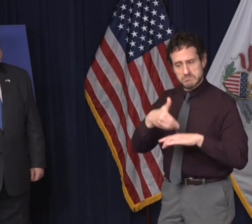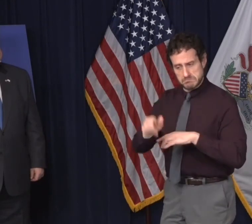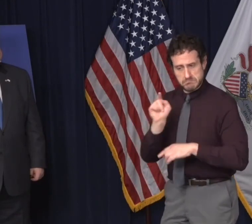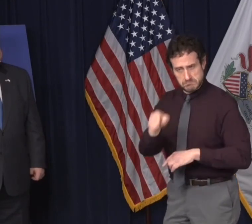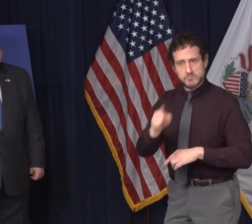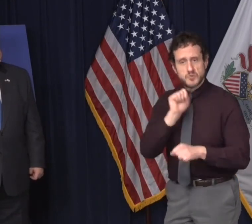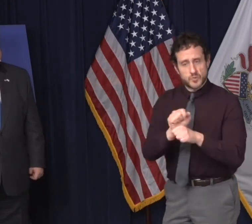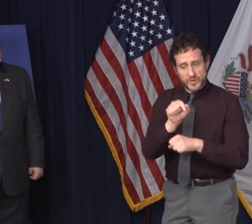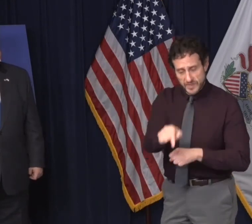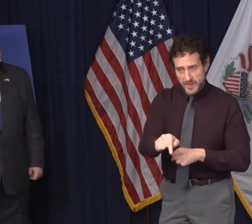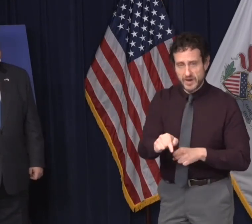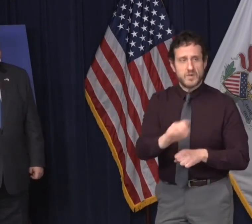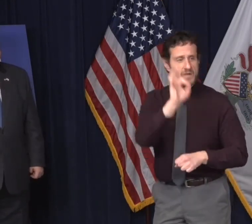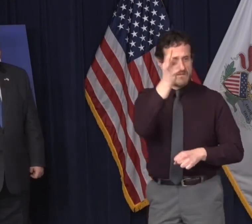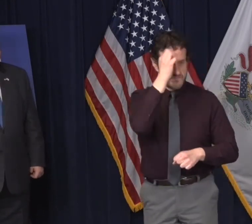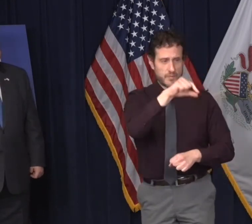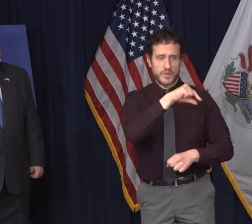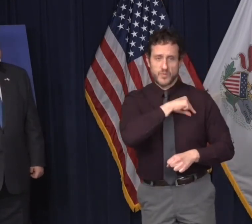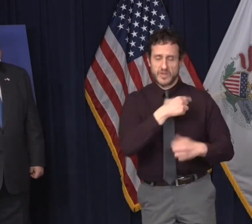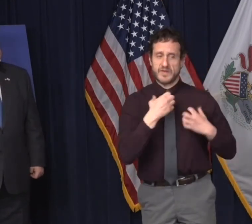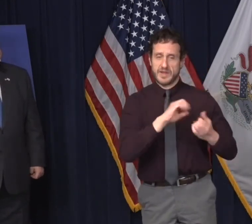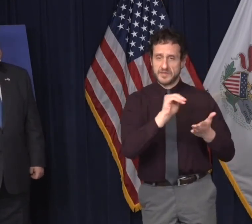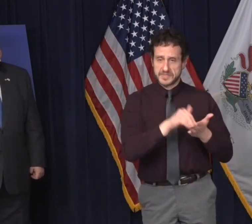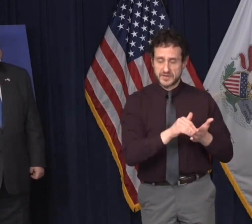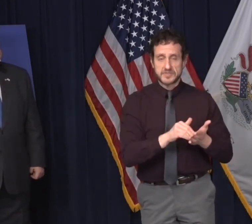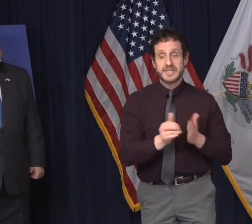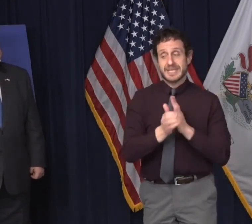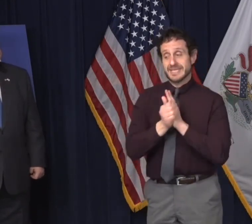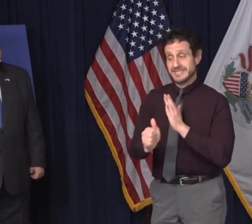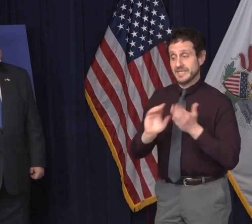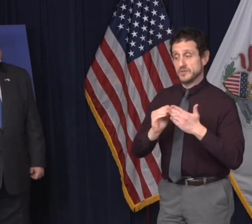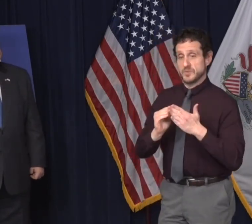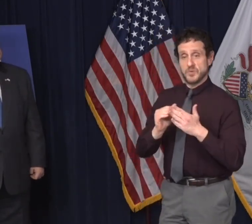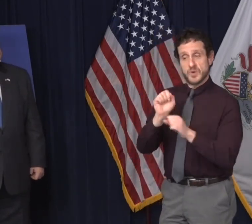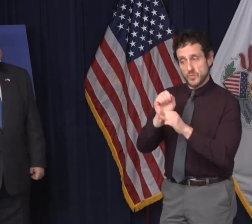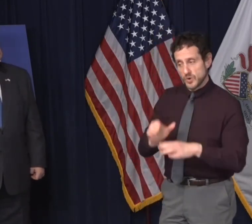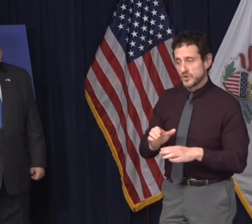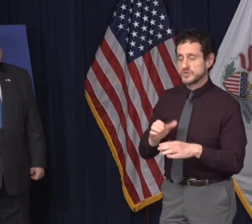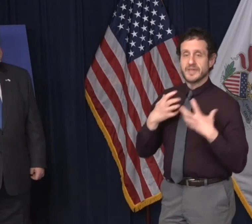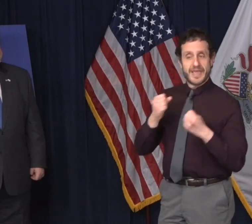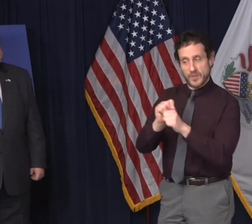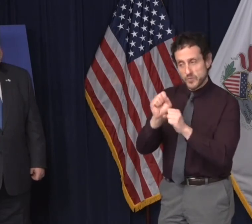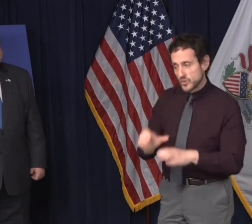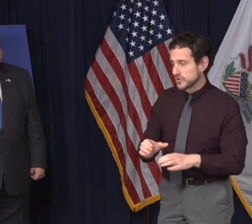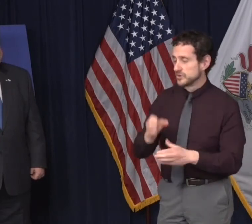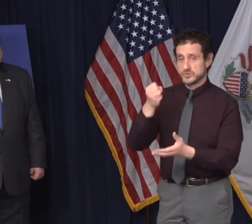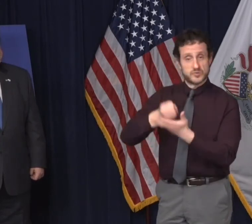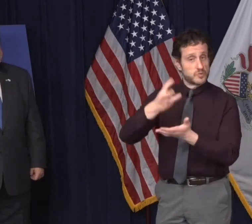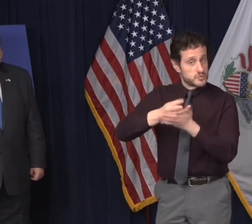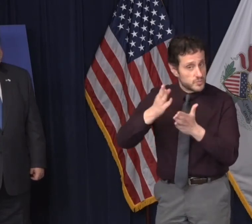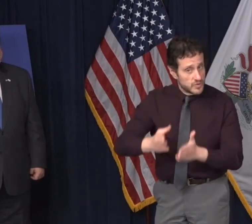REASEENED WORKERS AT LOCAL HEALTH DEVELOPMENTS, REASSIGNED WORKERS AT HEALTH CENTERS,